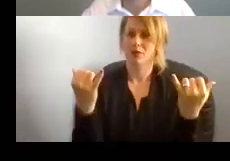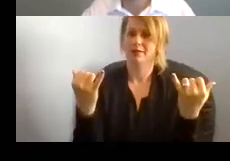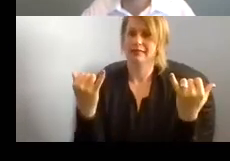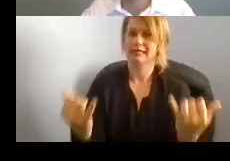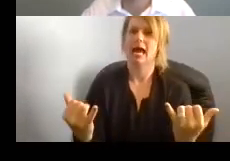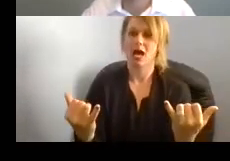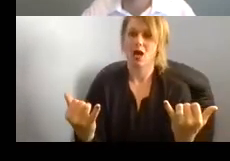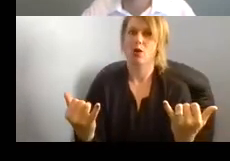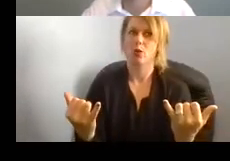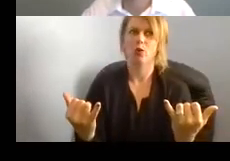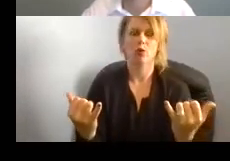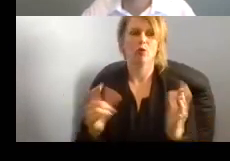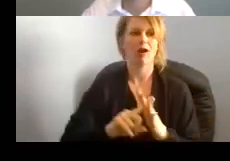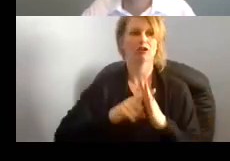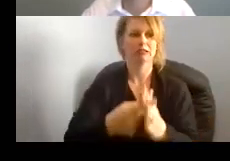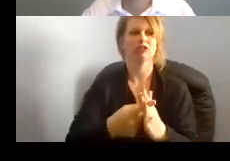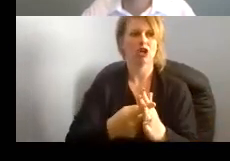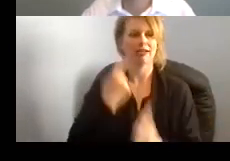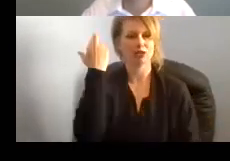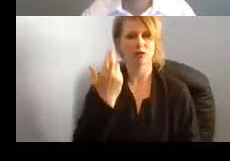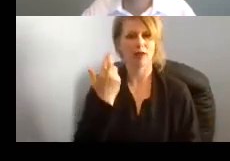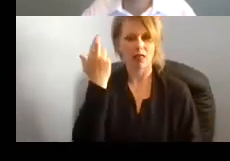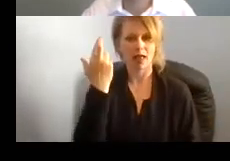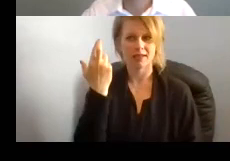why it’s so frustrating is it isn’t new, and we haven’t made the progress that